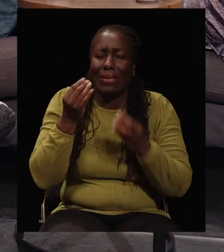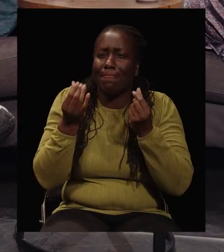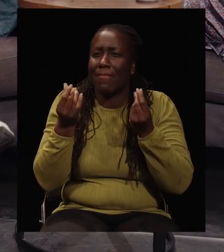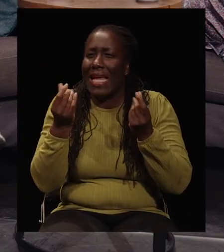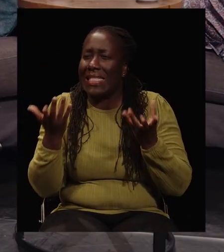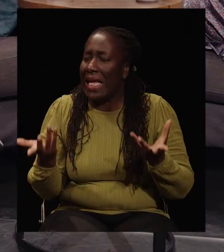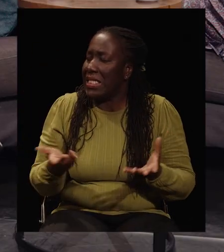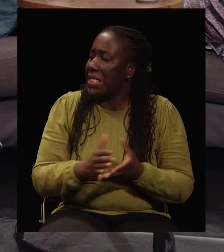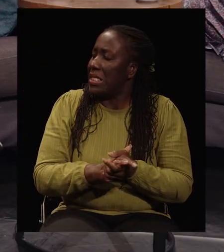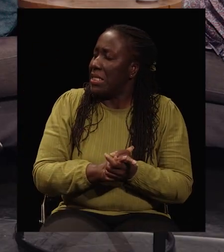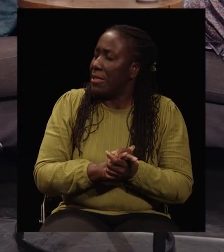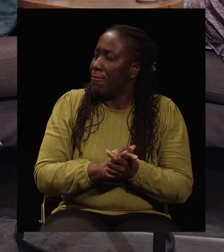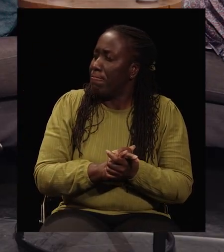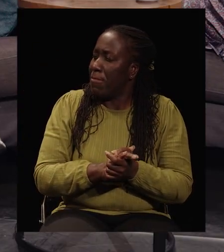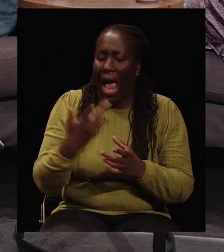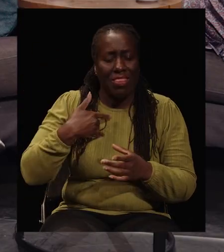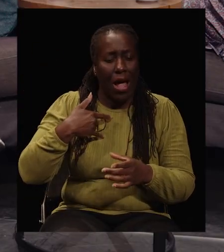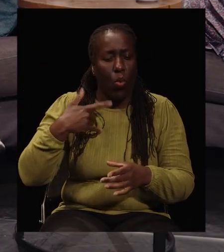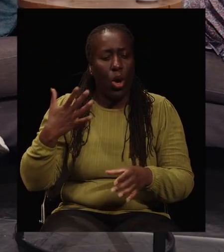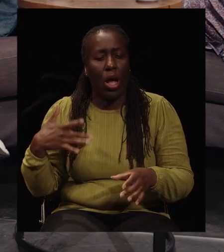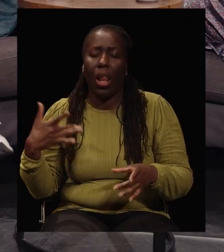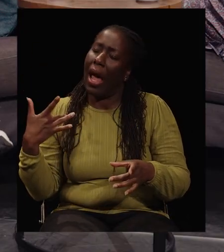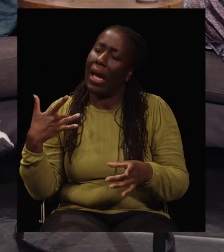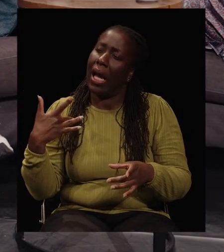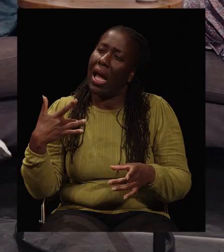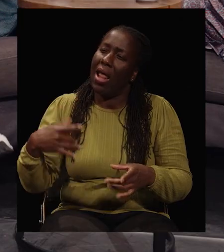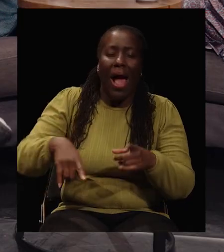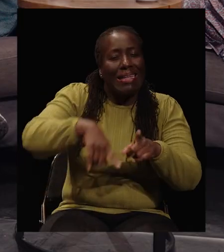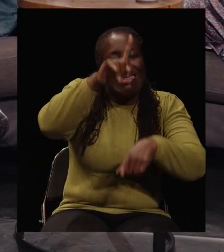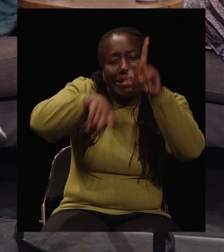or invite different demographics into institutions to bring that creativity,